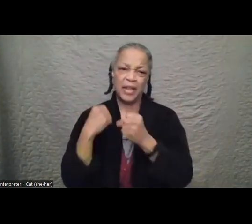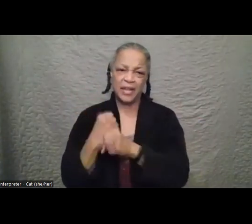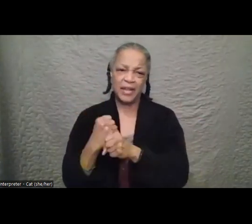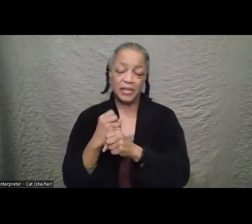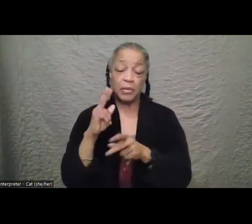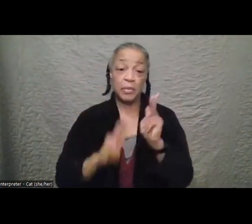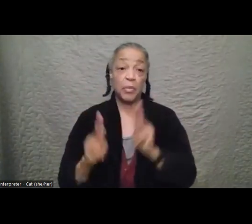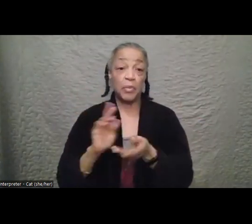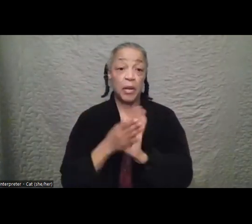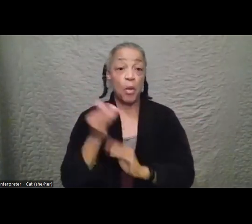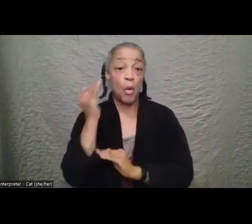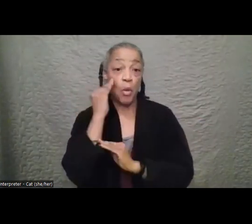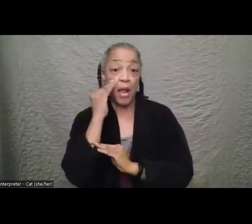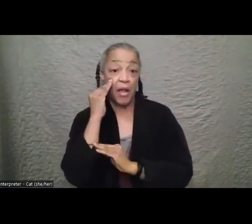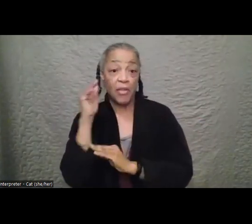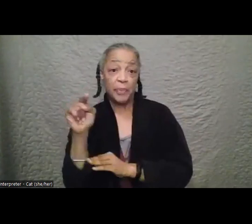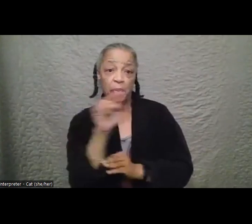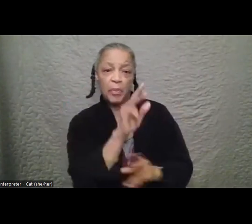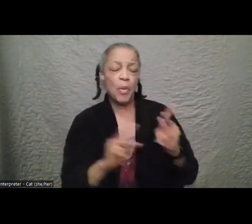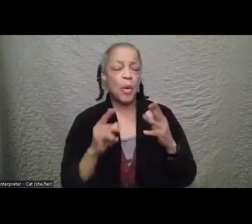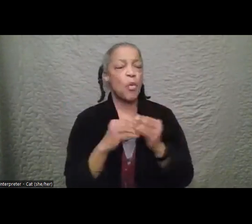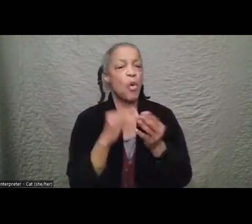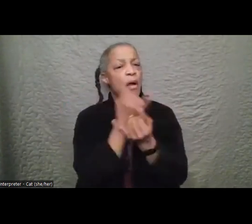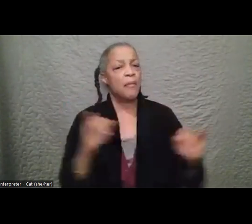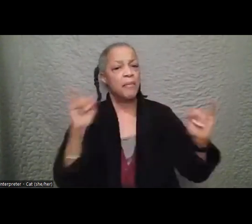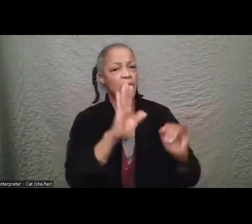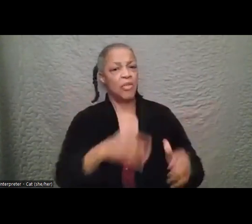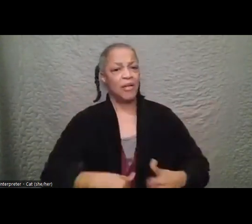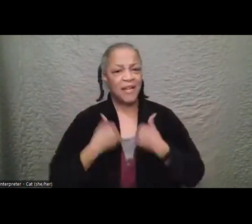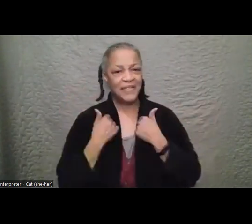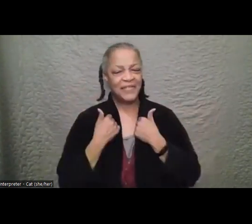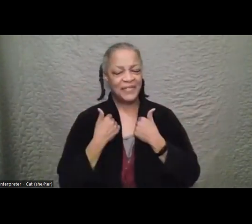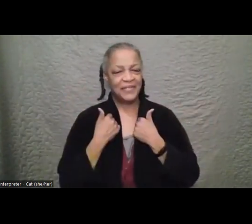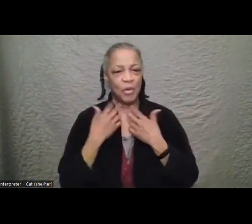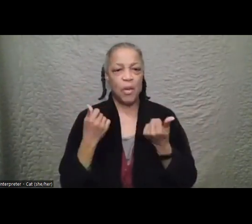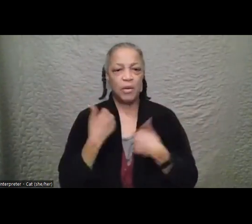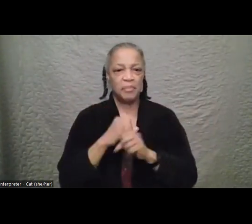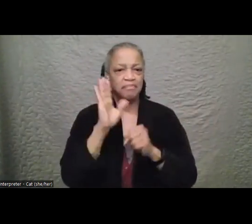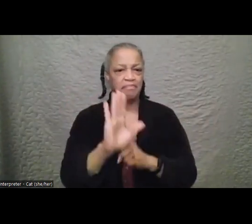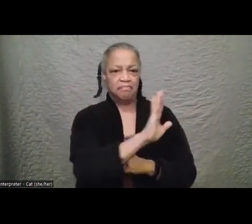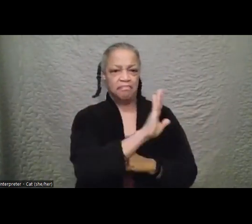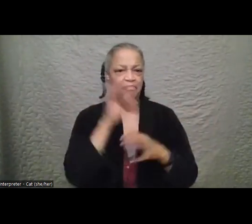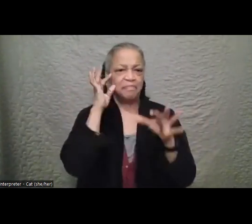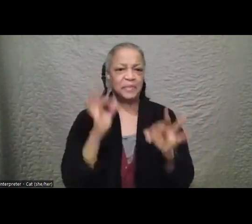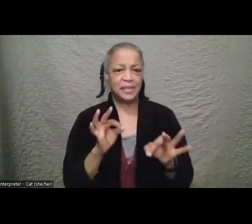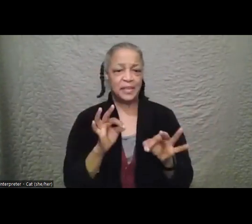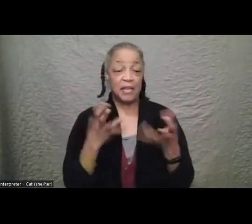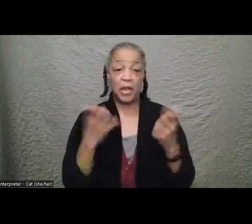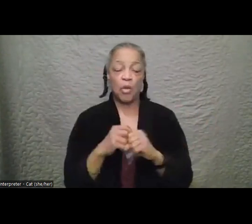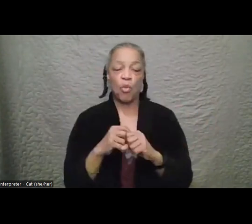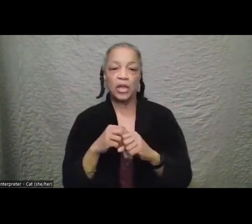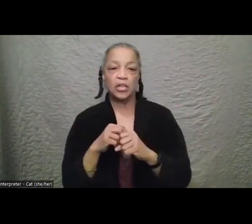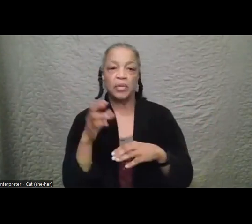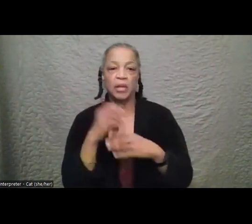that people want more autonomy in their lives , and people do not want to be confined indefinitely